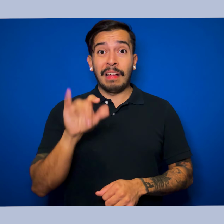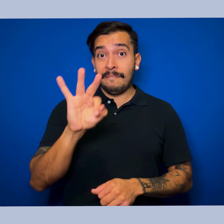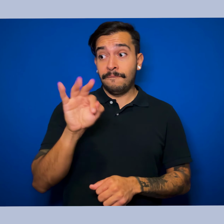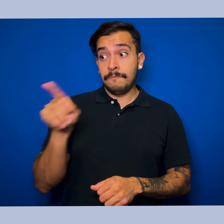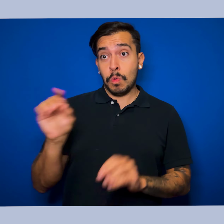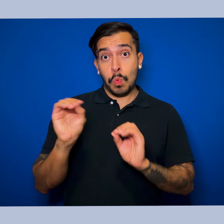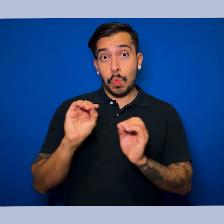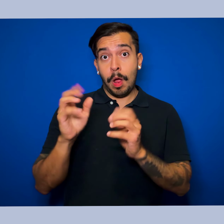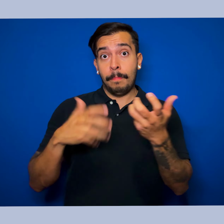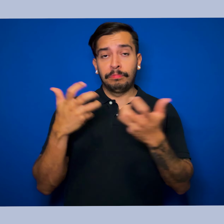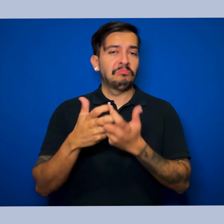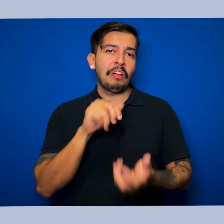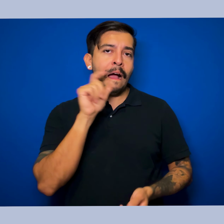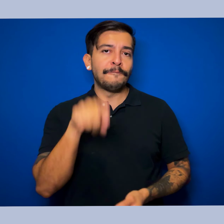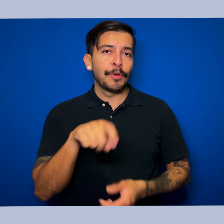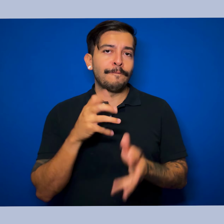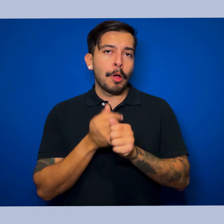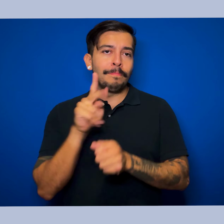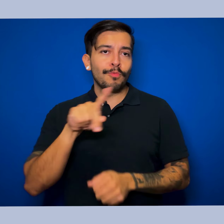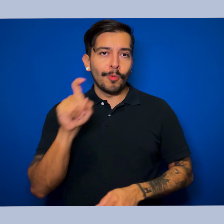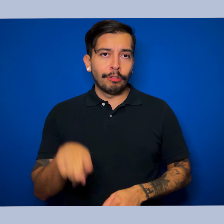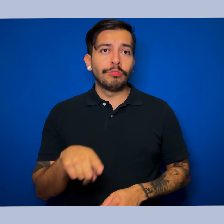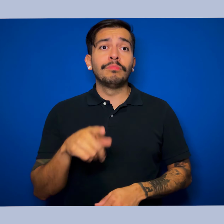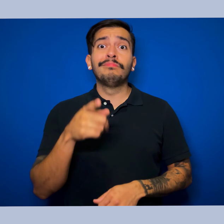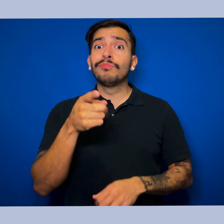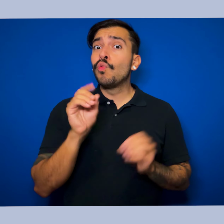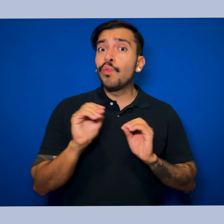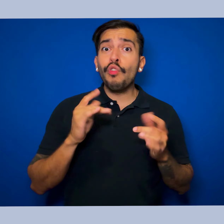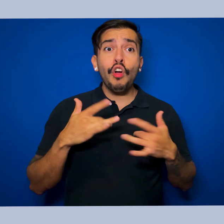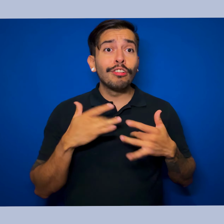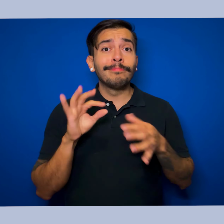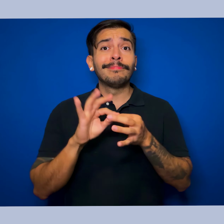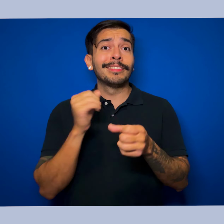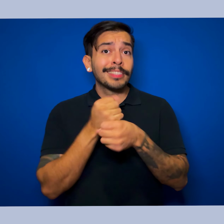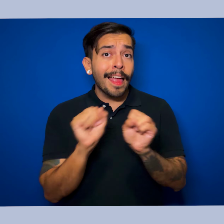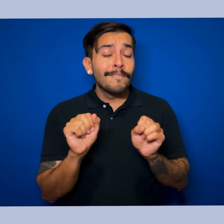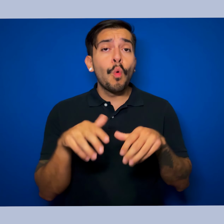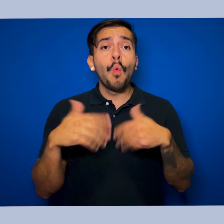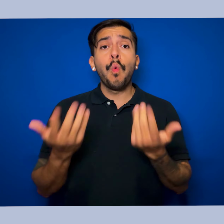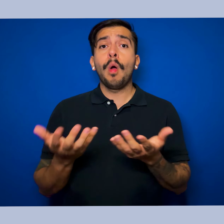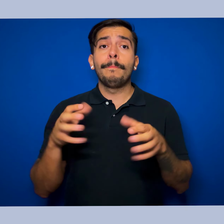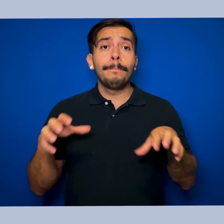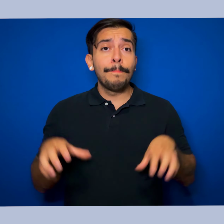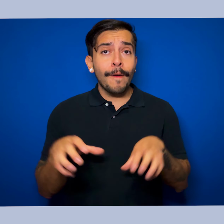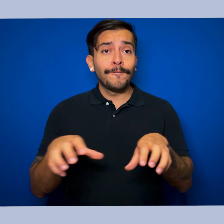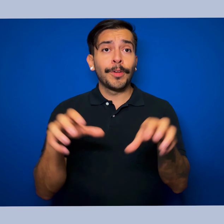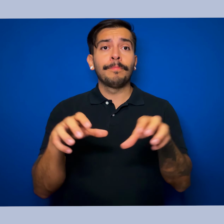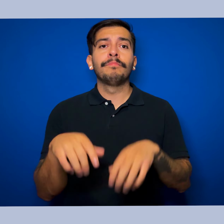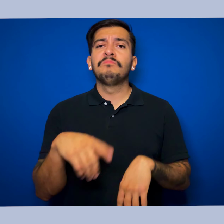if the employee isn't asking for an accommodation and you don't have any concerns about safety or their performance.